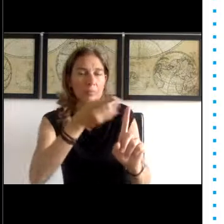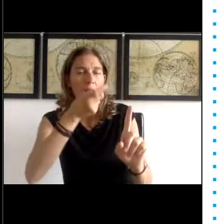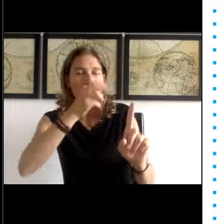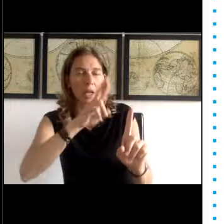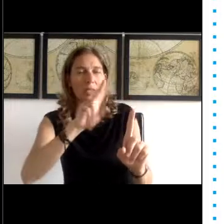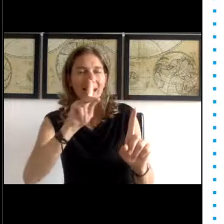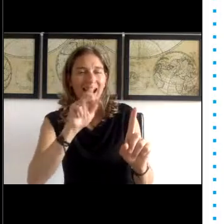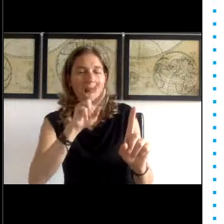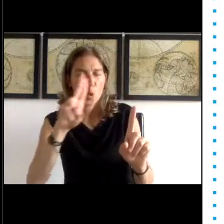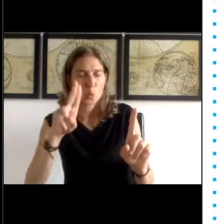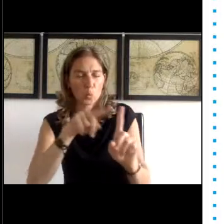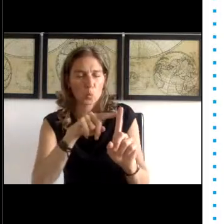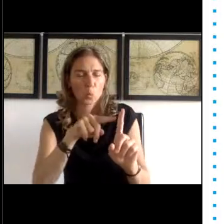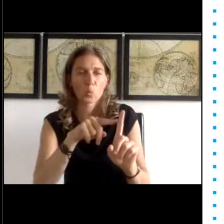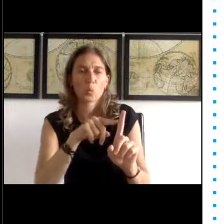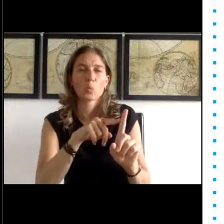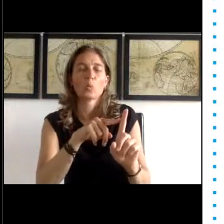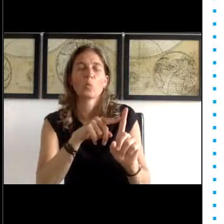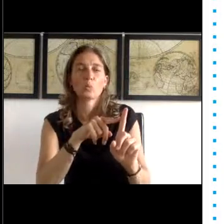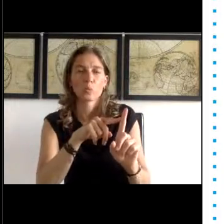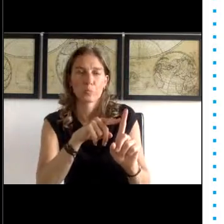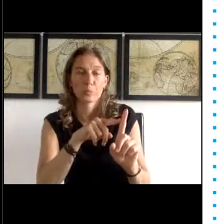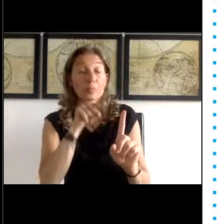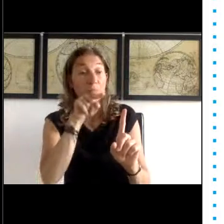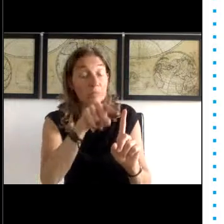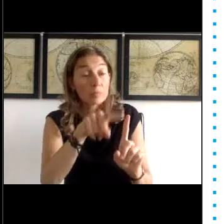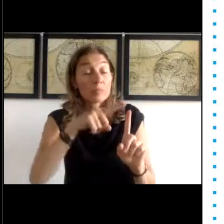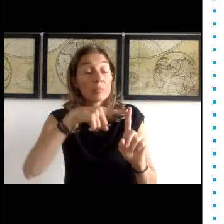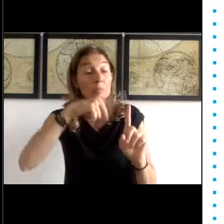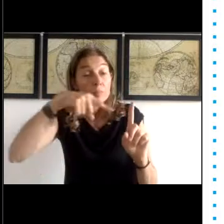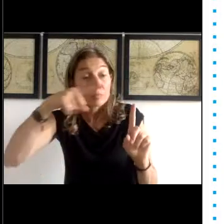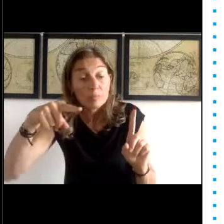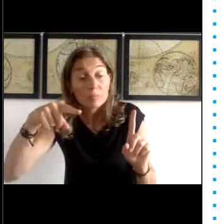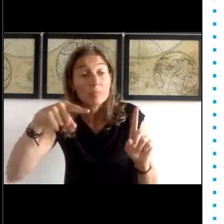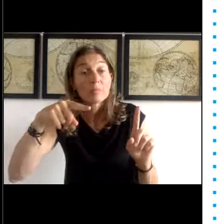Thanks. I have another question Marta can reply on.